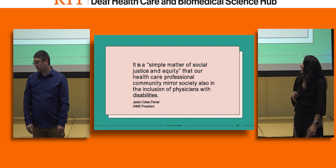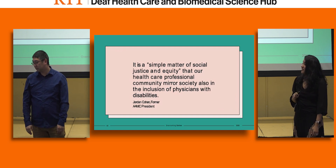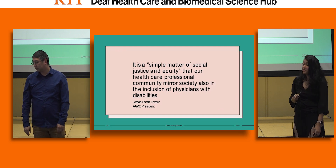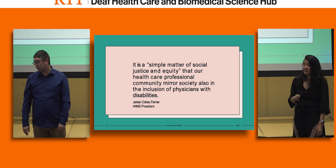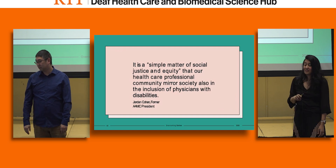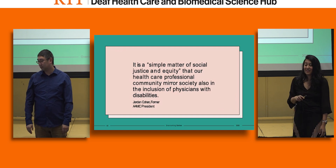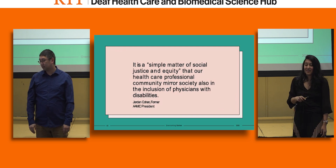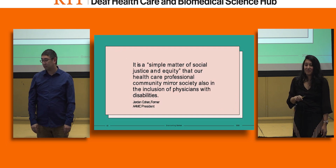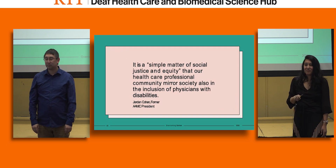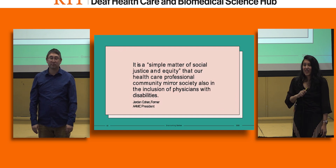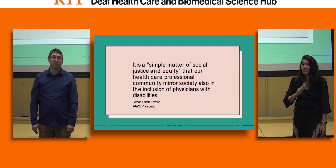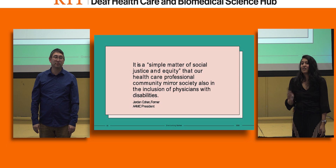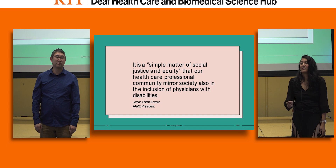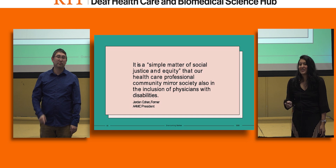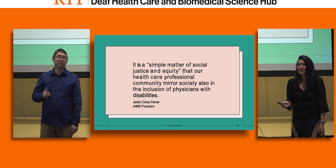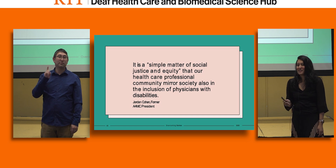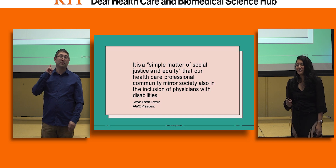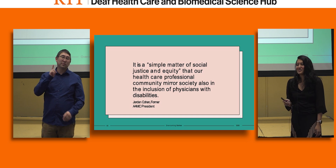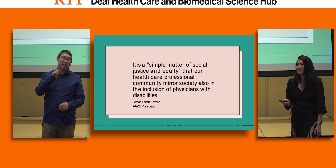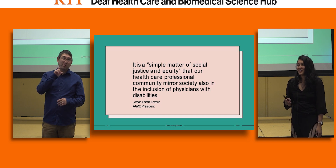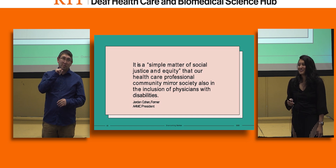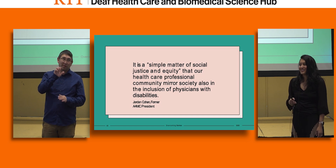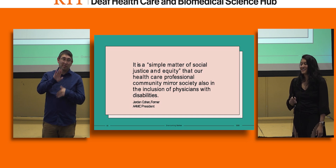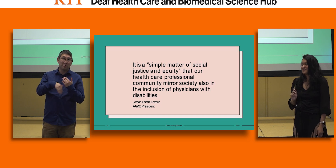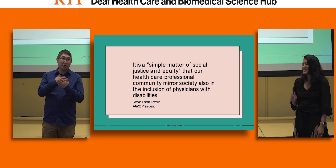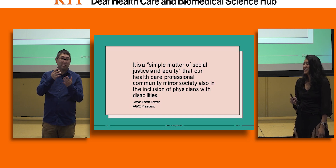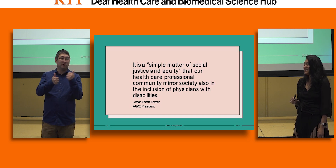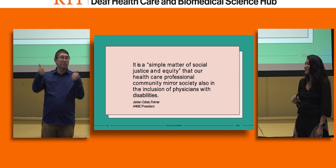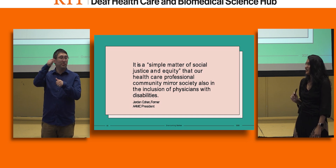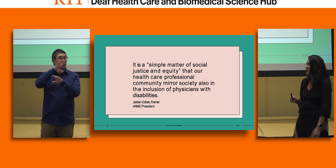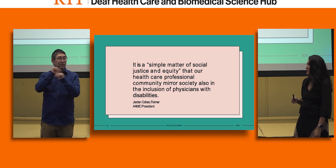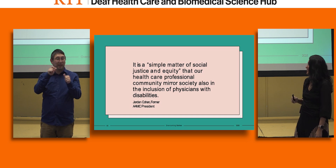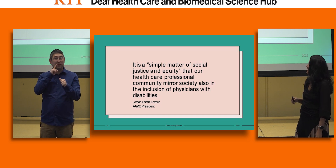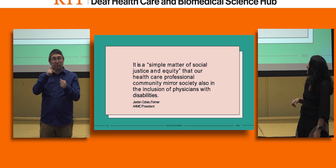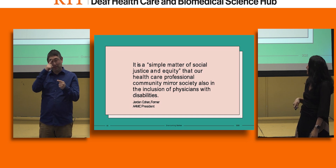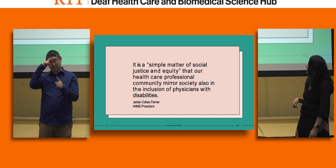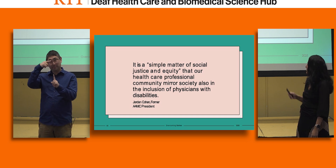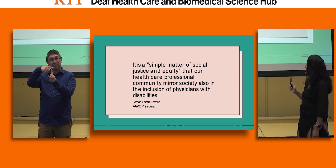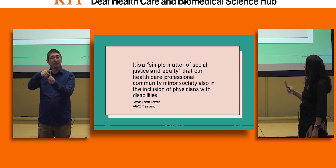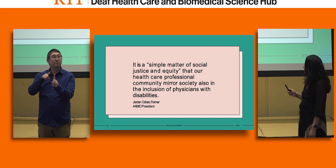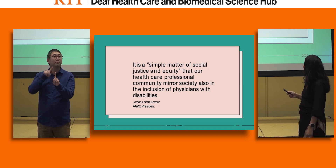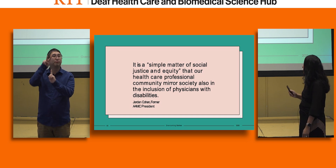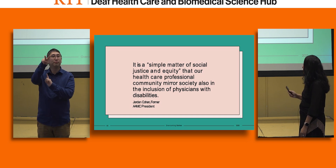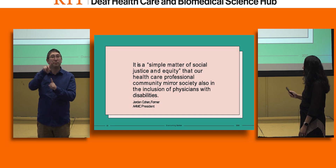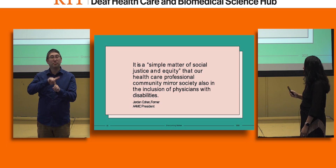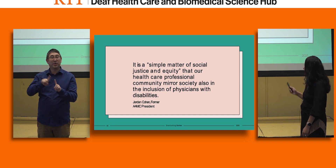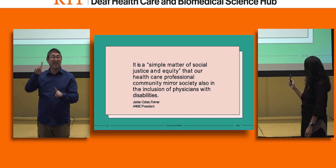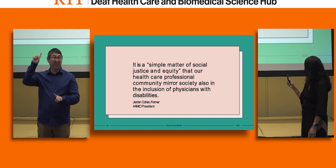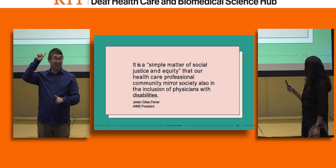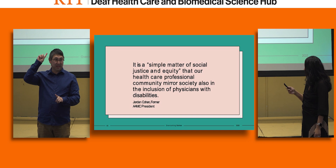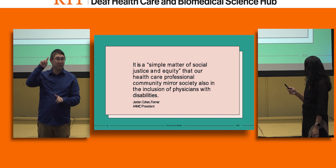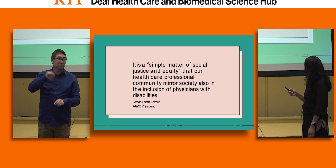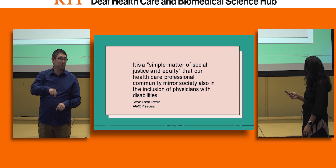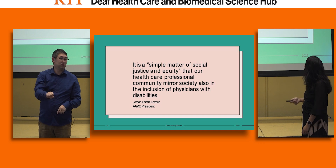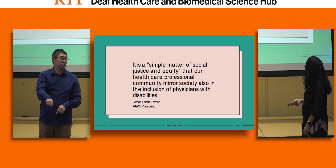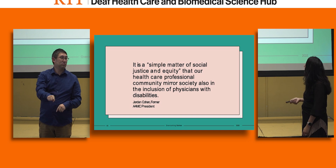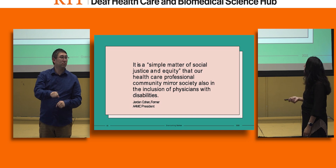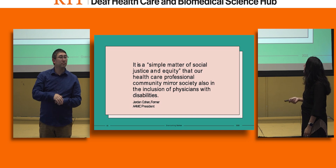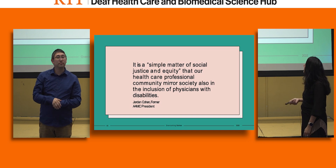And this is-- not all AAMC presidents have been this forward-thinking, but this was-- Dr. Cohen was.